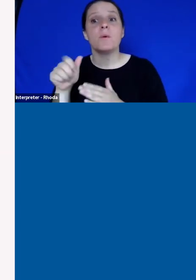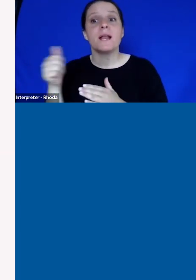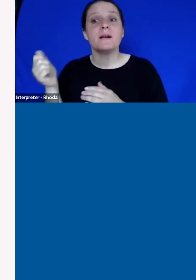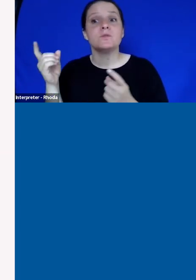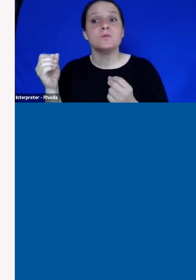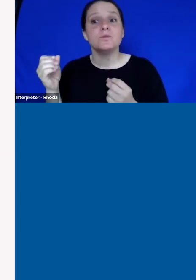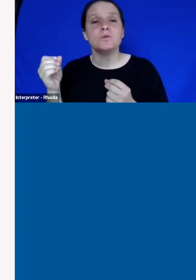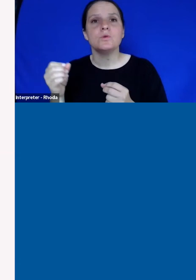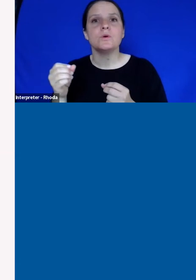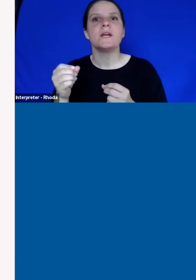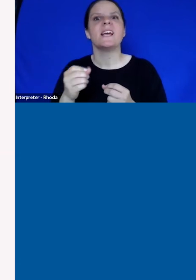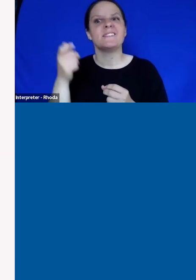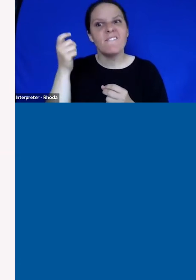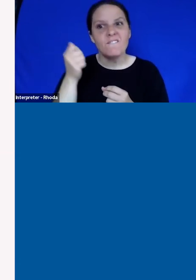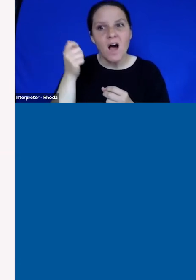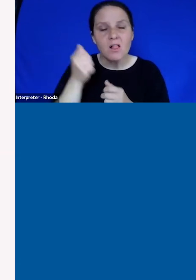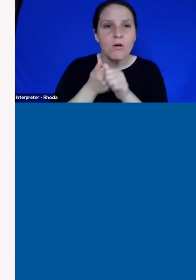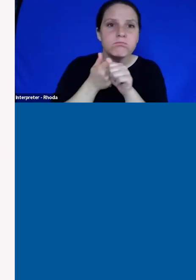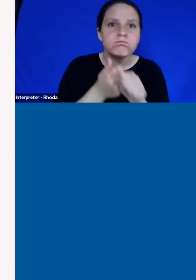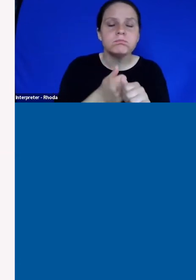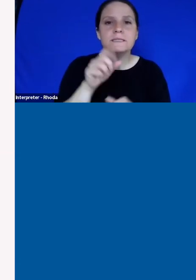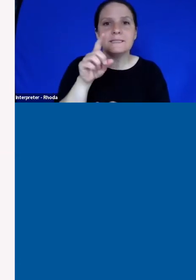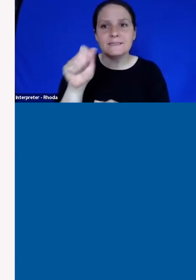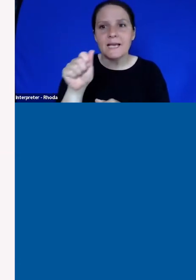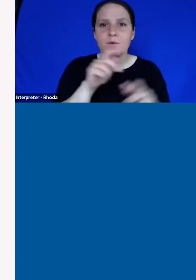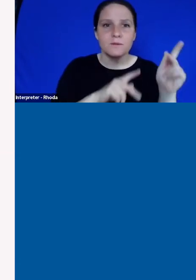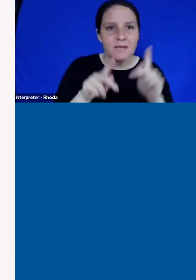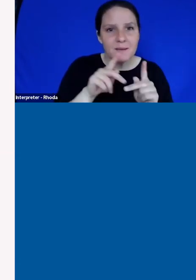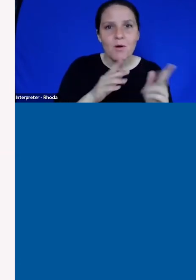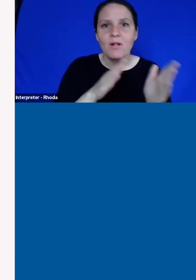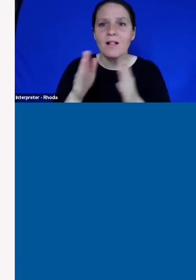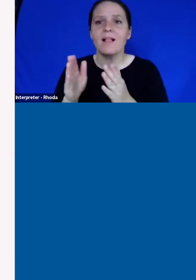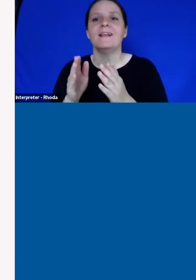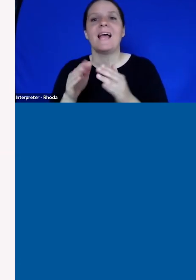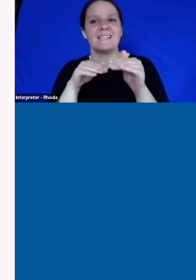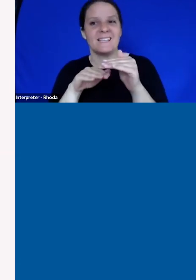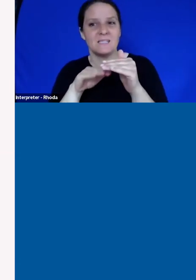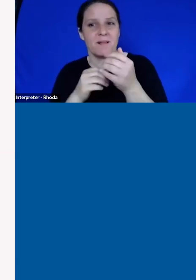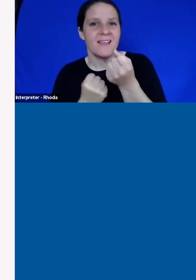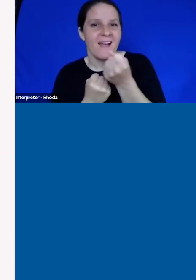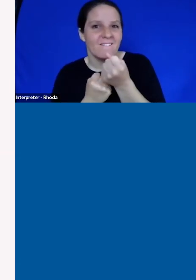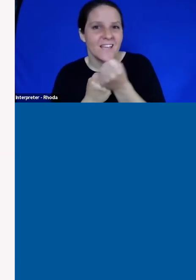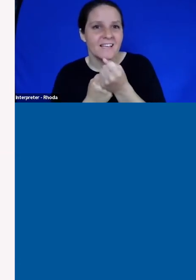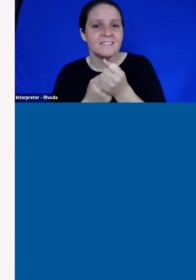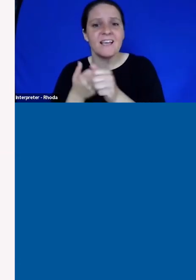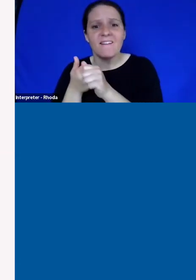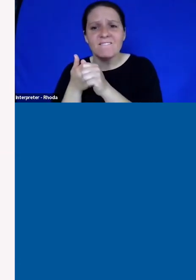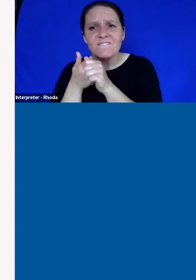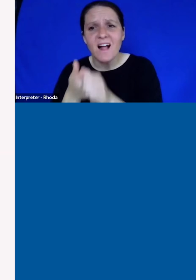follow accessibility advocates, and follow those hashtags on your social media platform. It's a great way to keep up to date